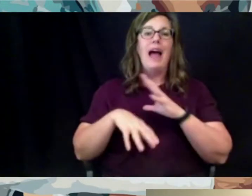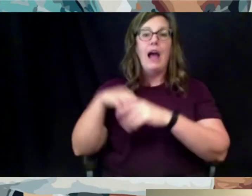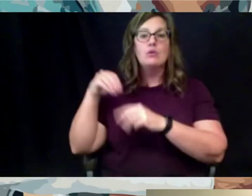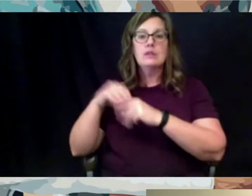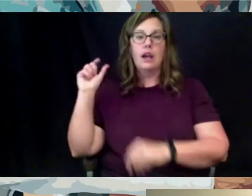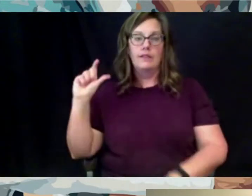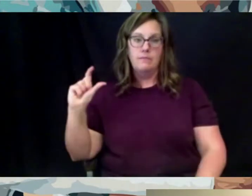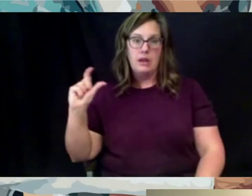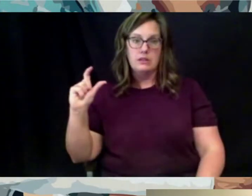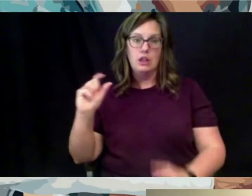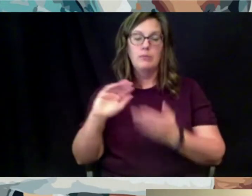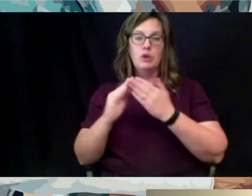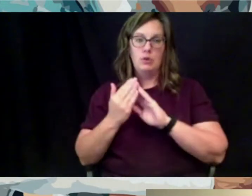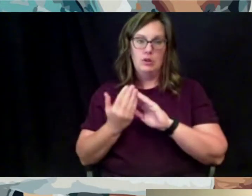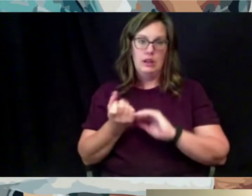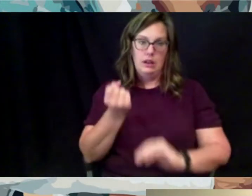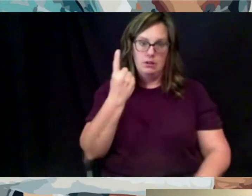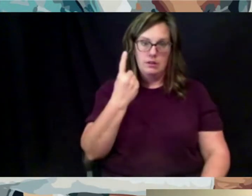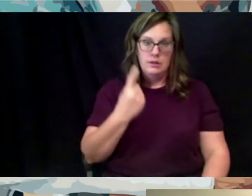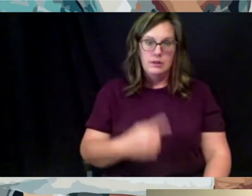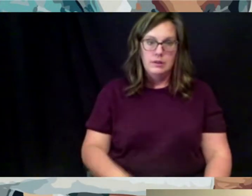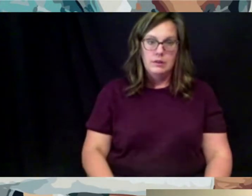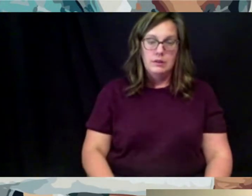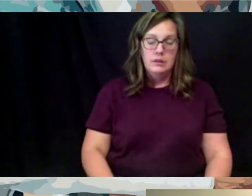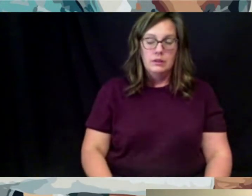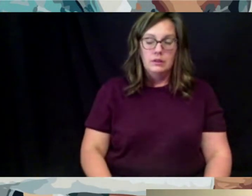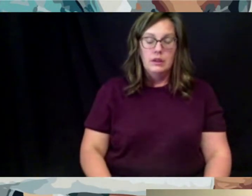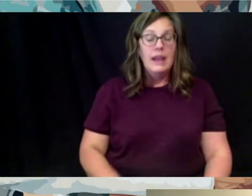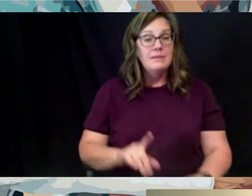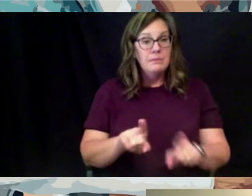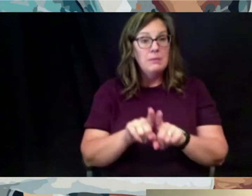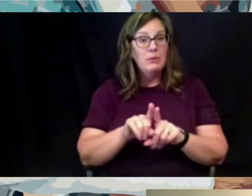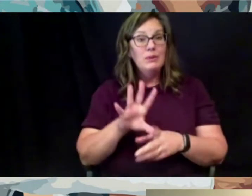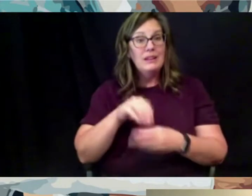on the muslim community and even individuals within the muslim community themselves have that